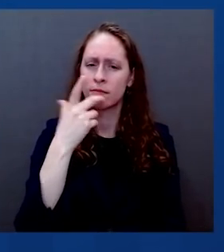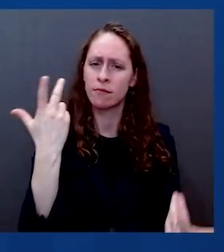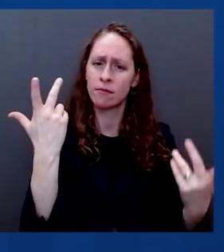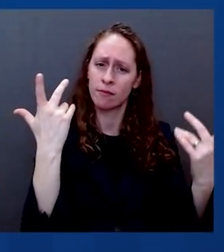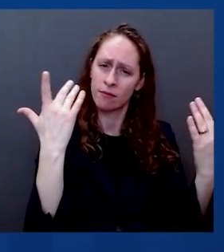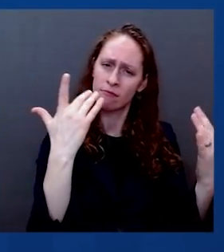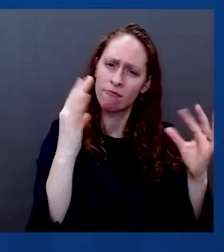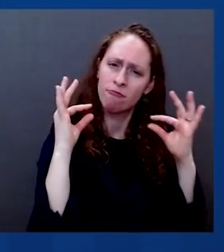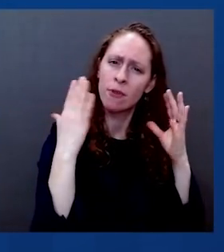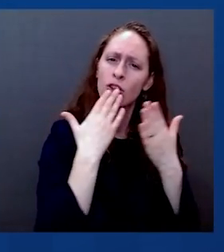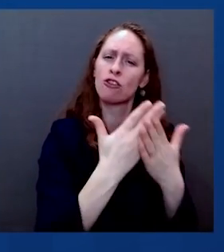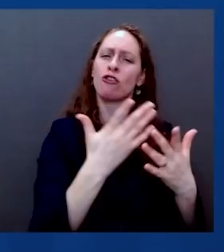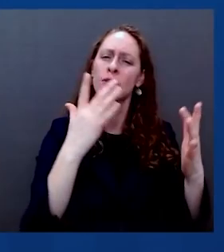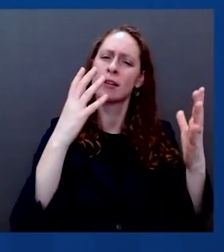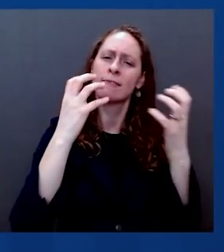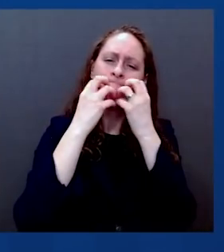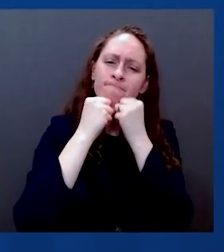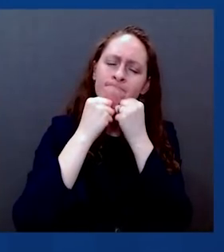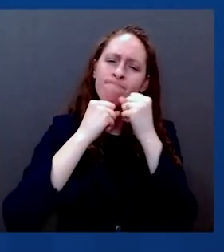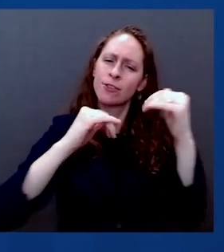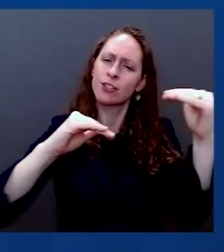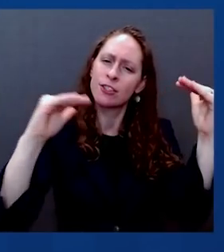this is one of those defining moments in American history: